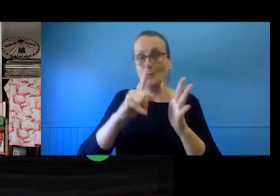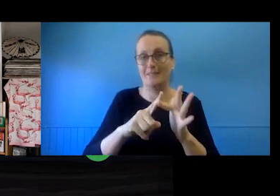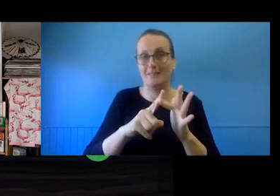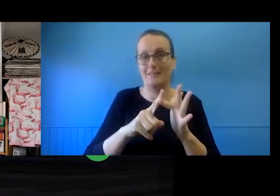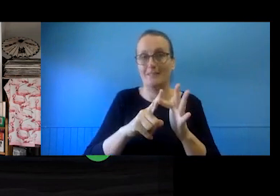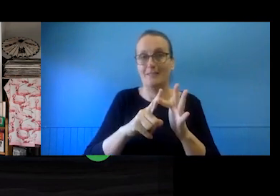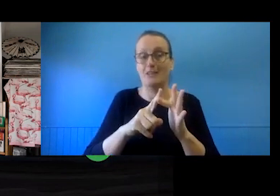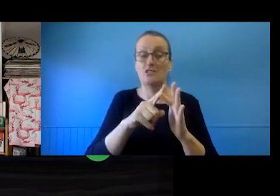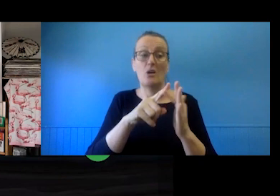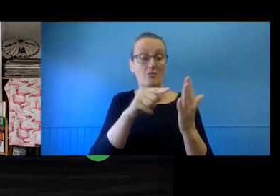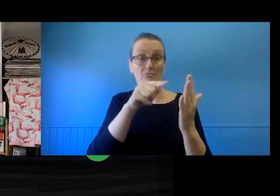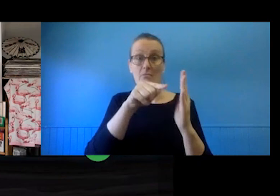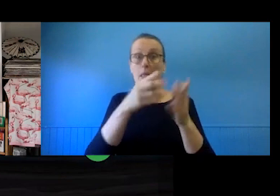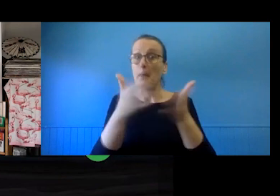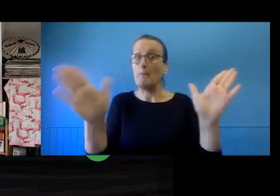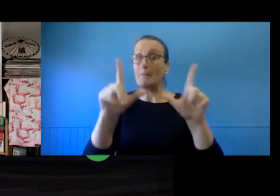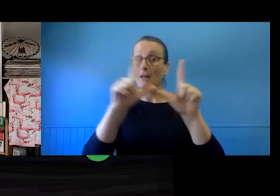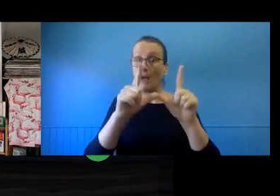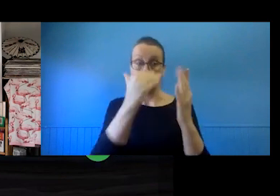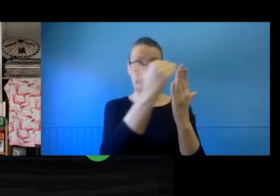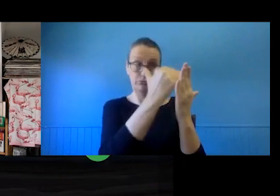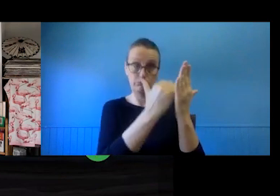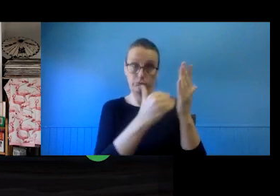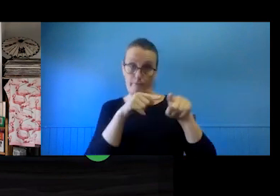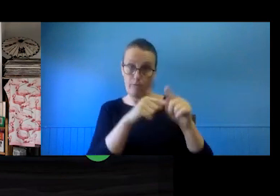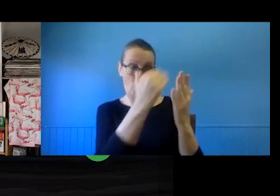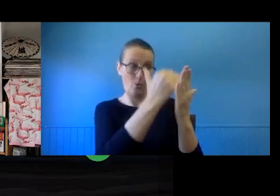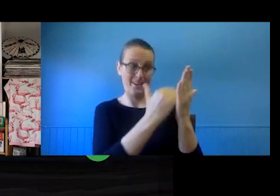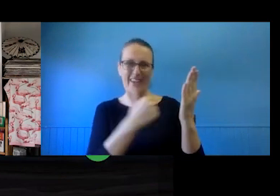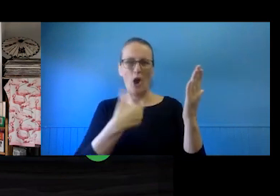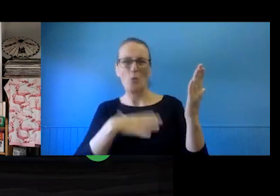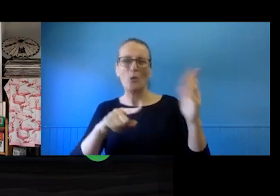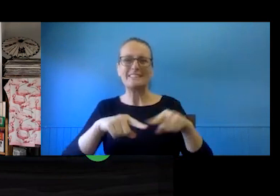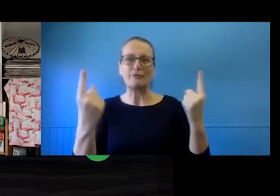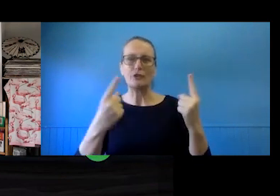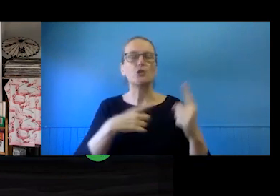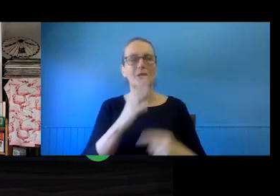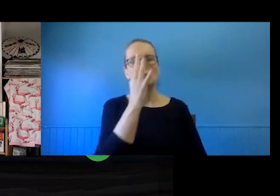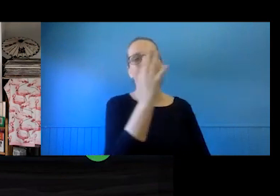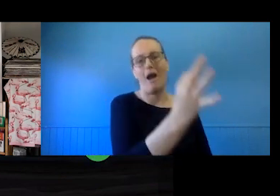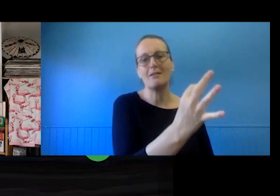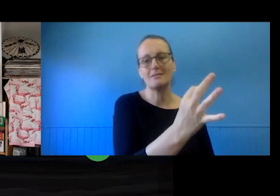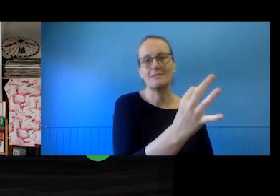licence, you would need to go back to the copyright owner and request a specific permission. So, for example, if a creative commons